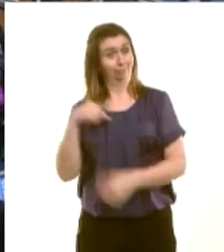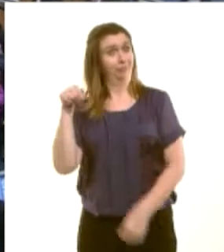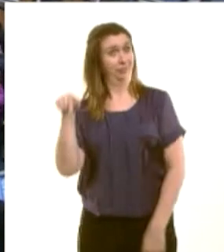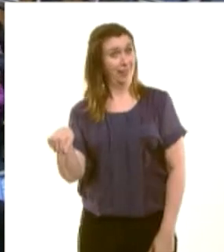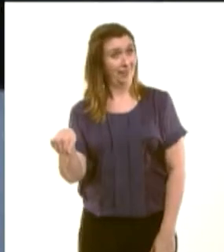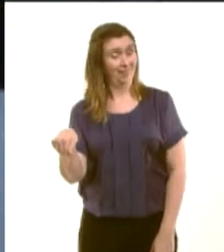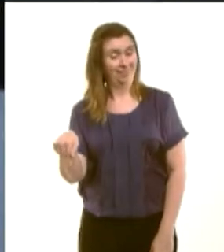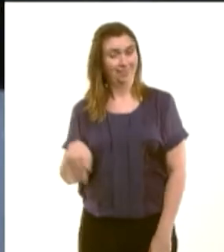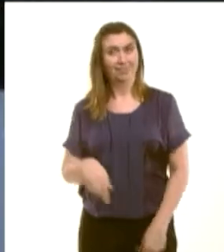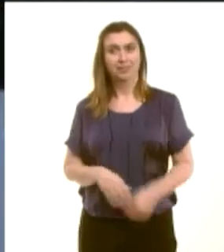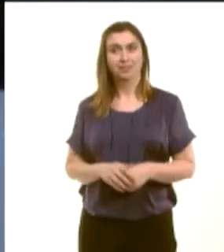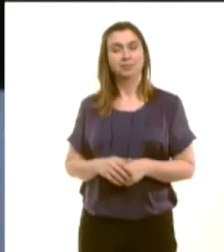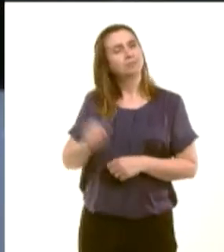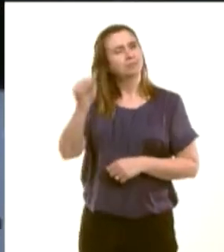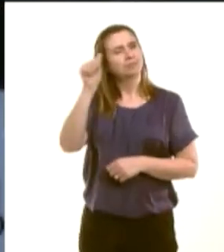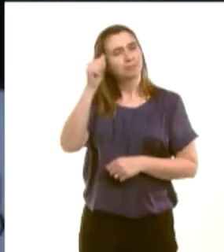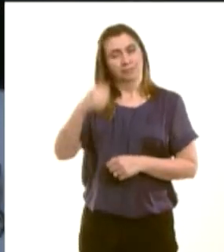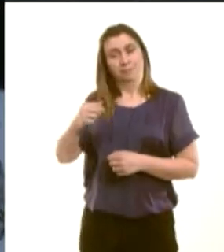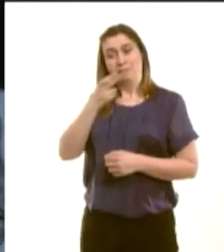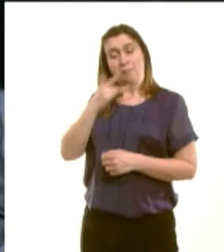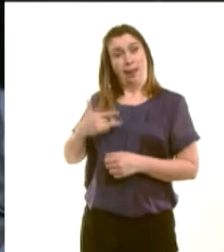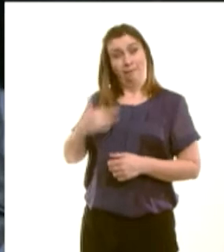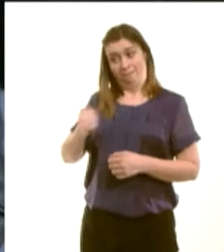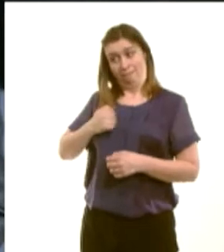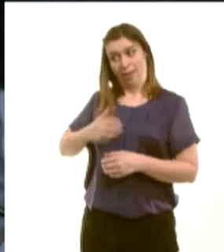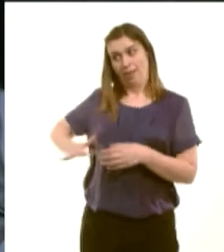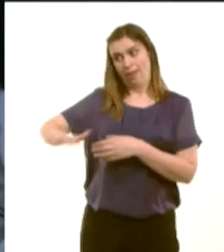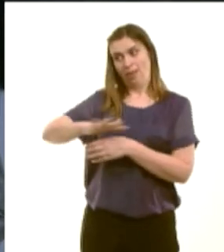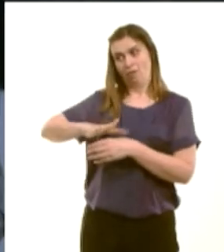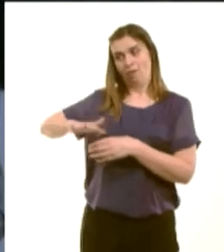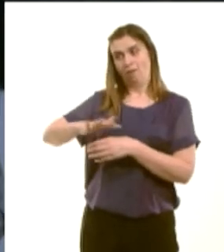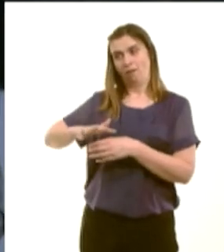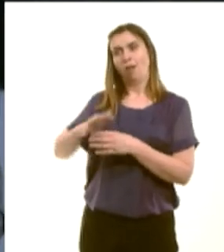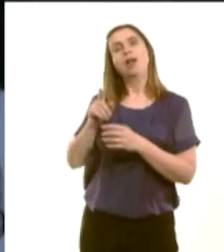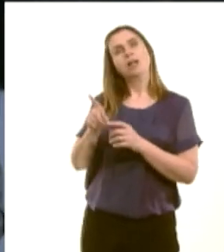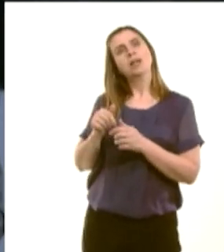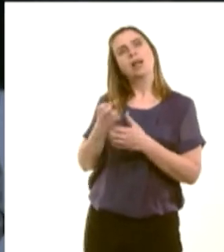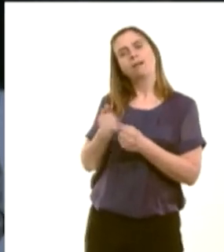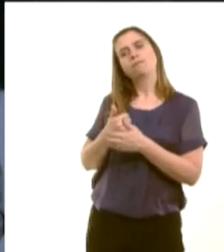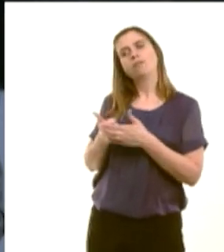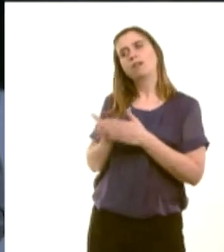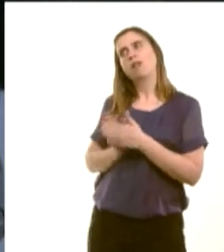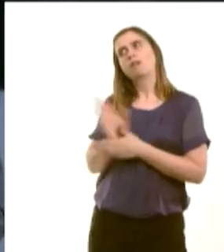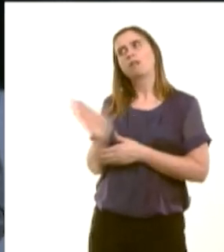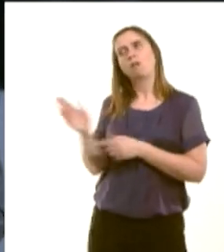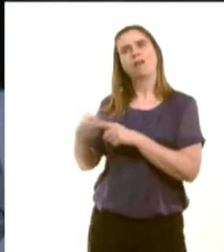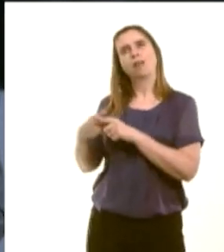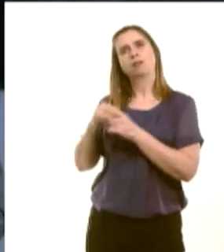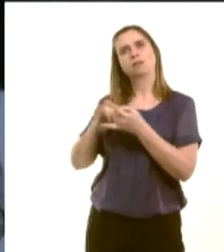that many of my constituents access healthcare across the border in Shropshire. The healthcare